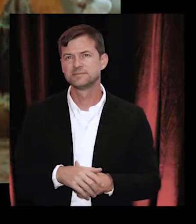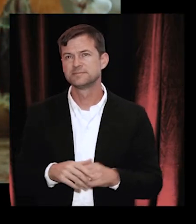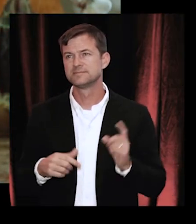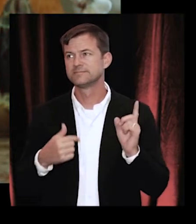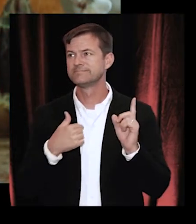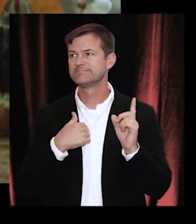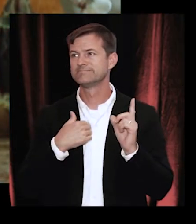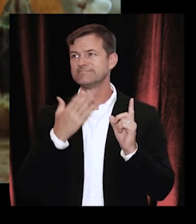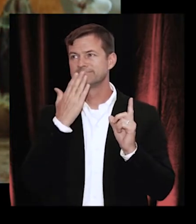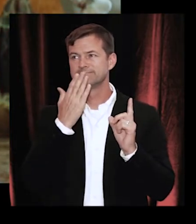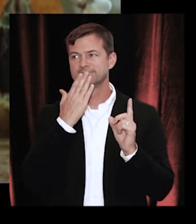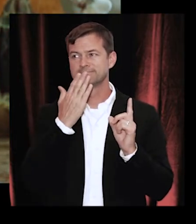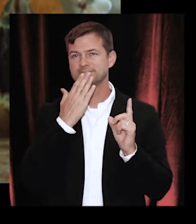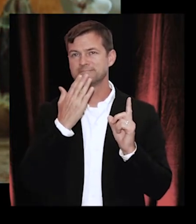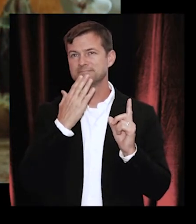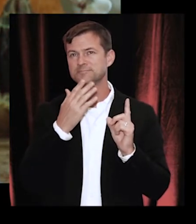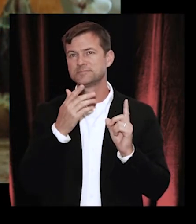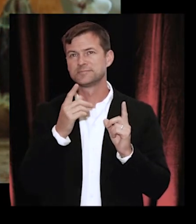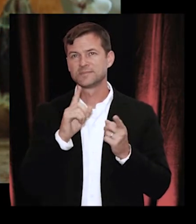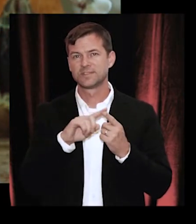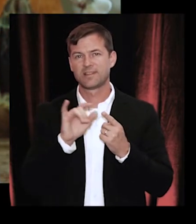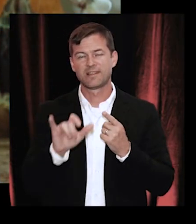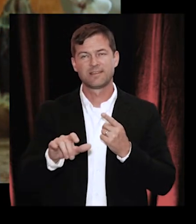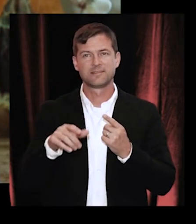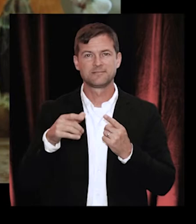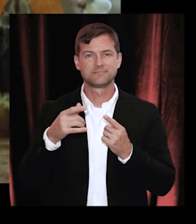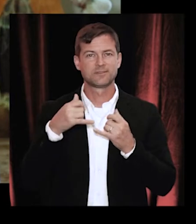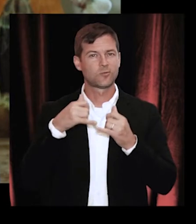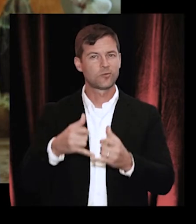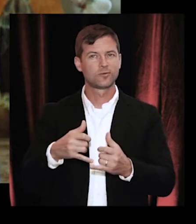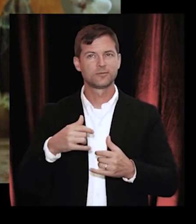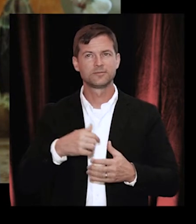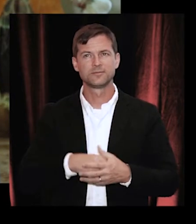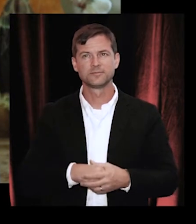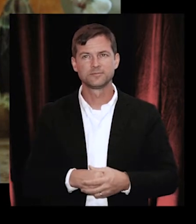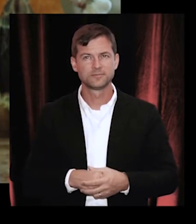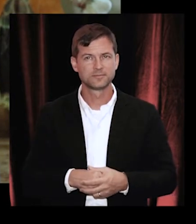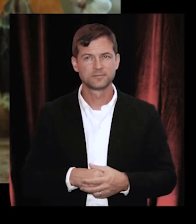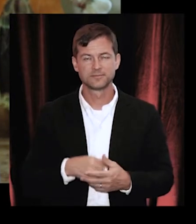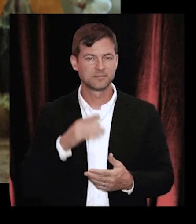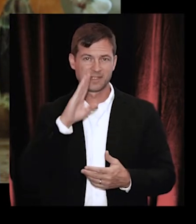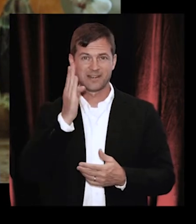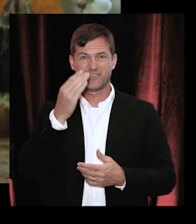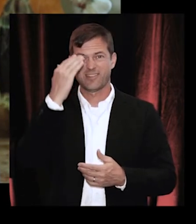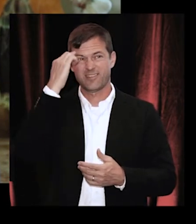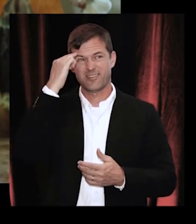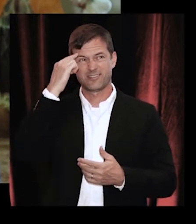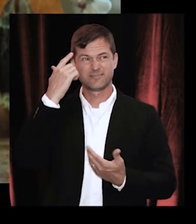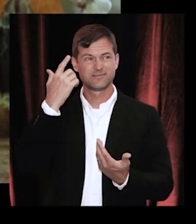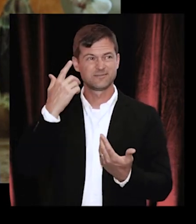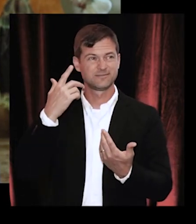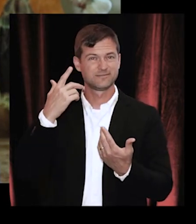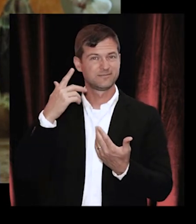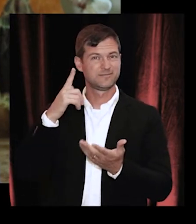and honored to have this privilege. I never thought in a million years that I would be Student of the year this year.